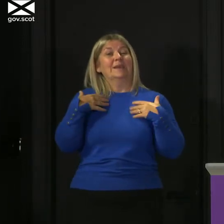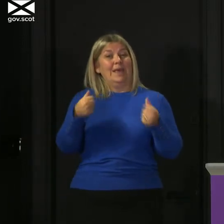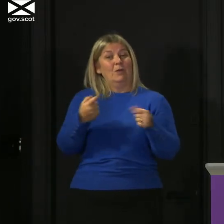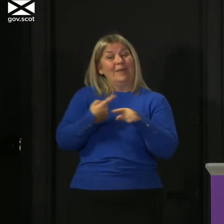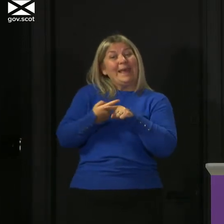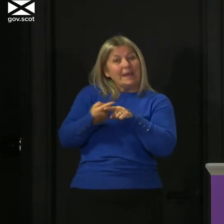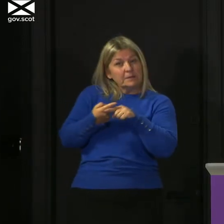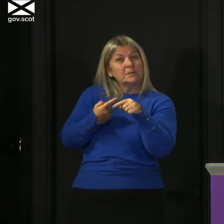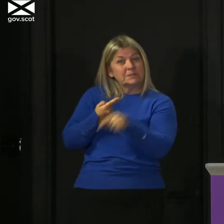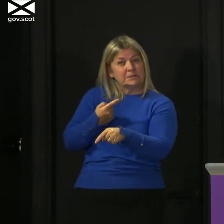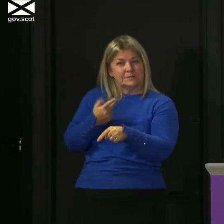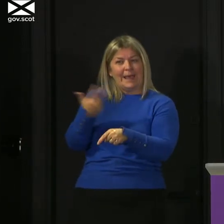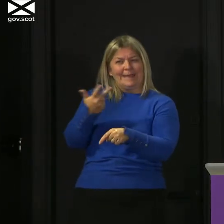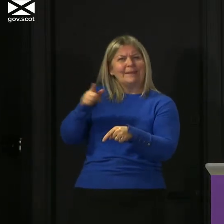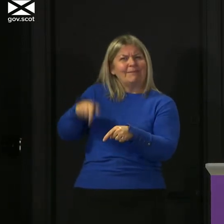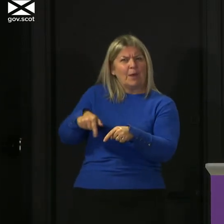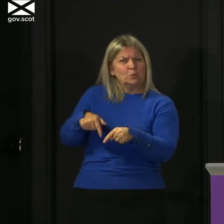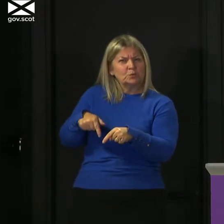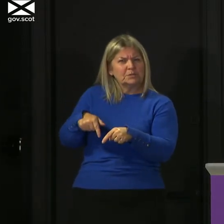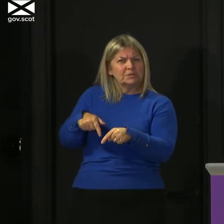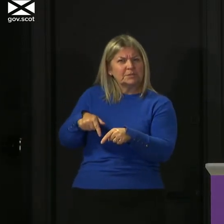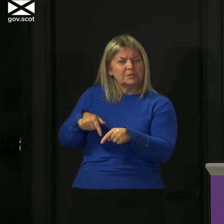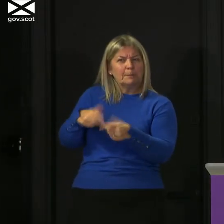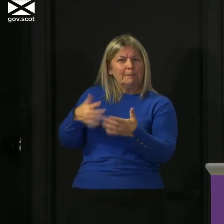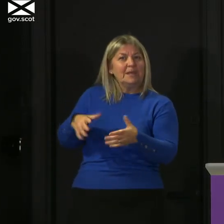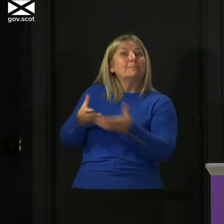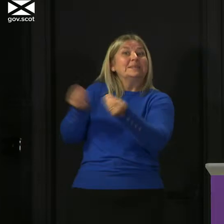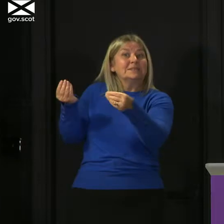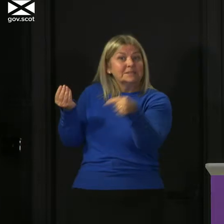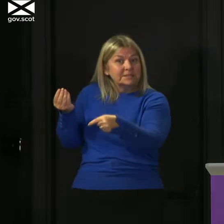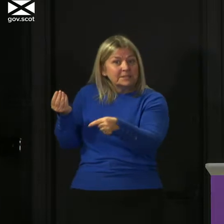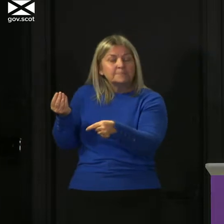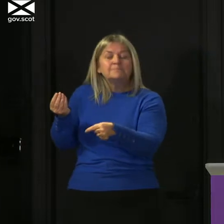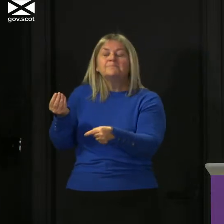obviously I have been anxious over the weekend to make sure there was no impact of that on Scotland's